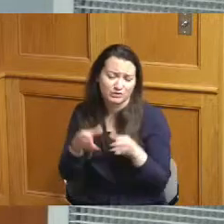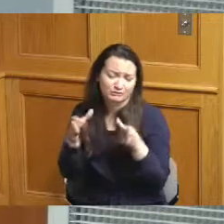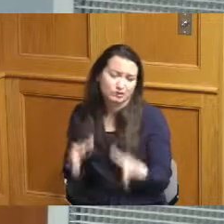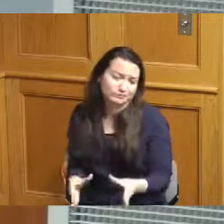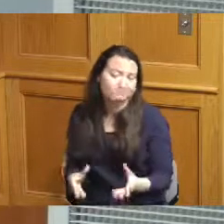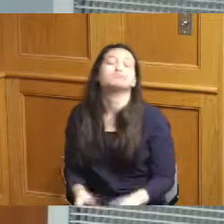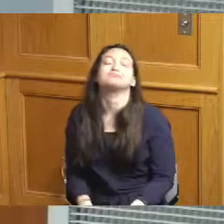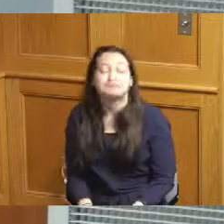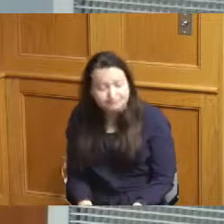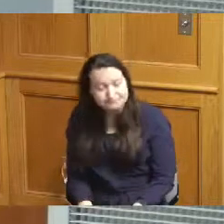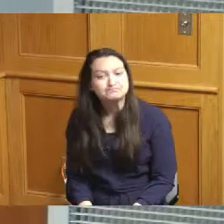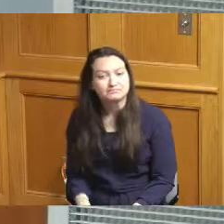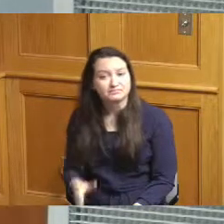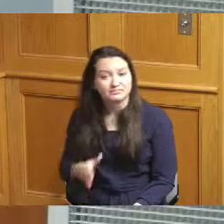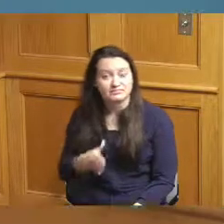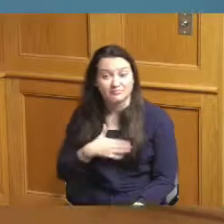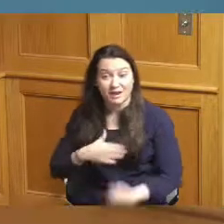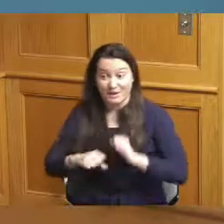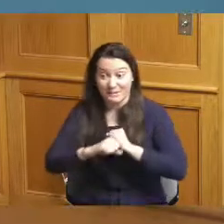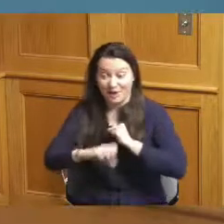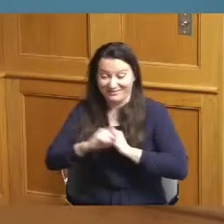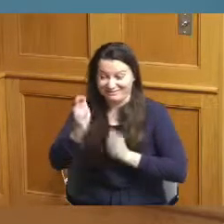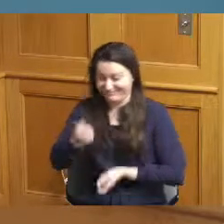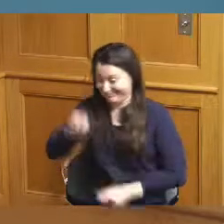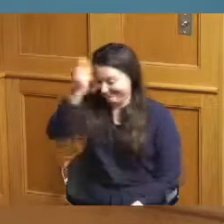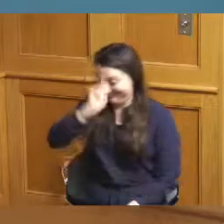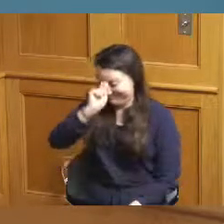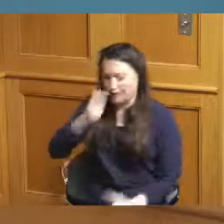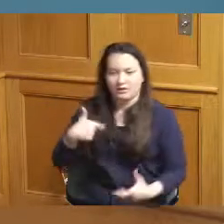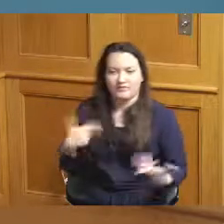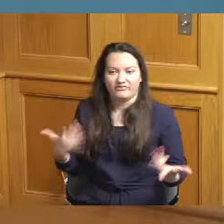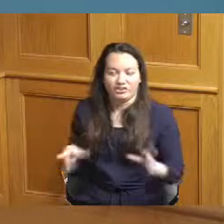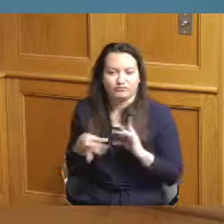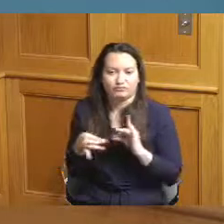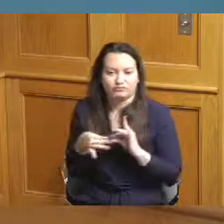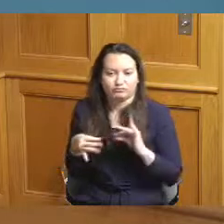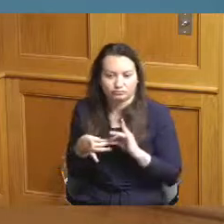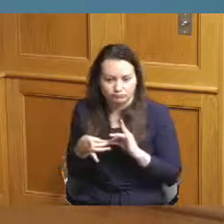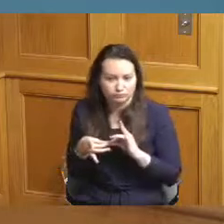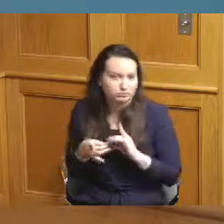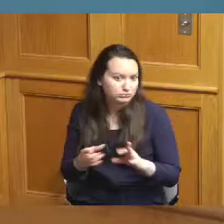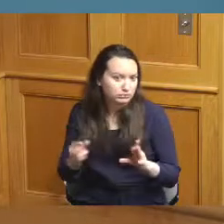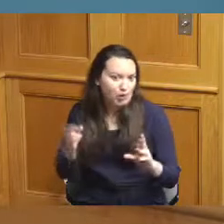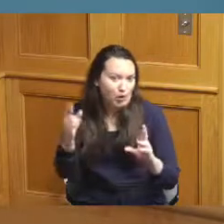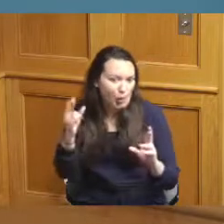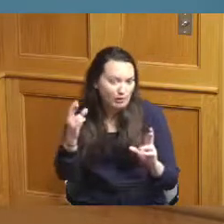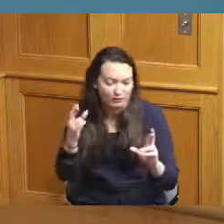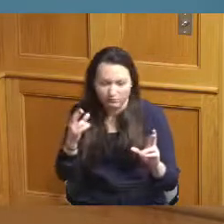great so I'm putting my marketing hat back on I've said this once before I hope I don't have to say